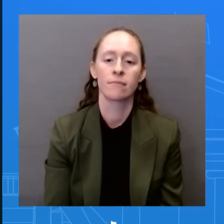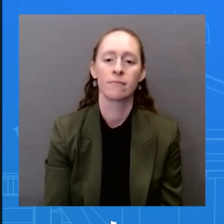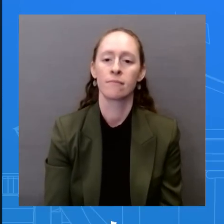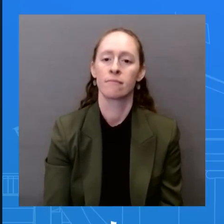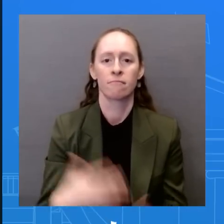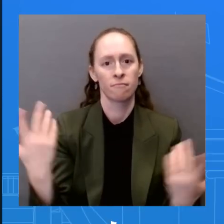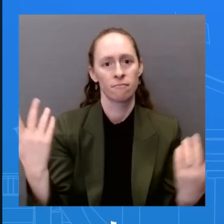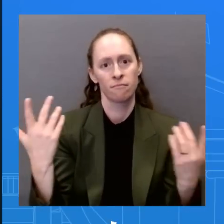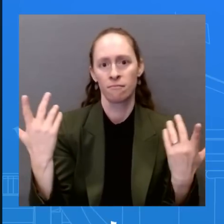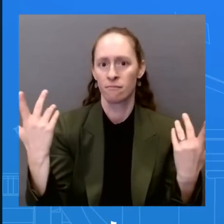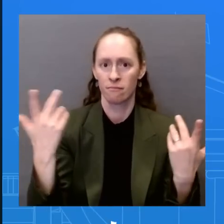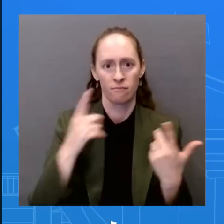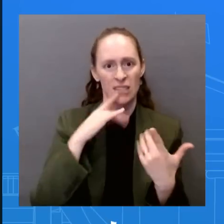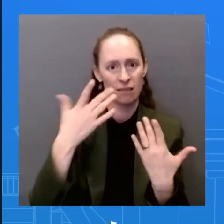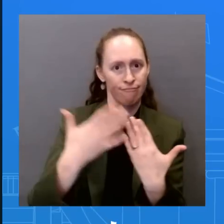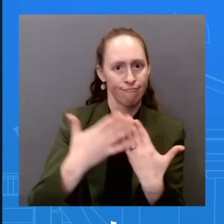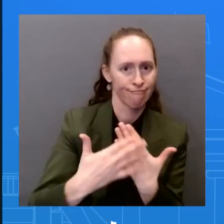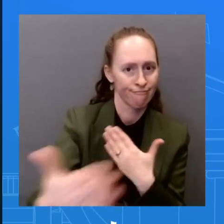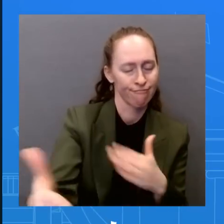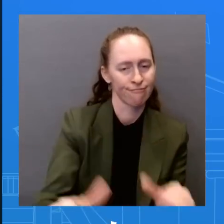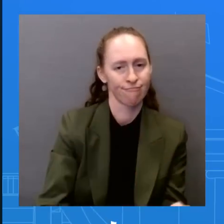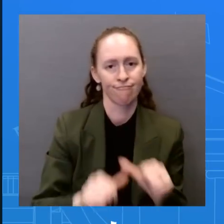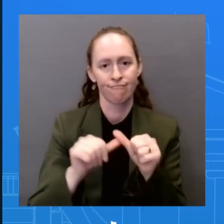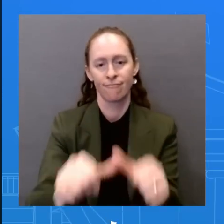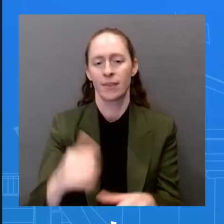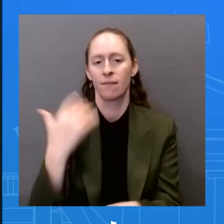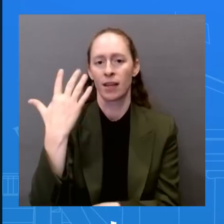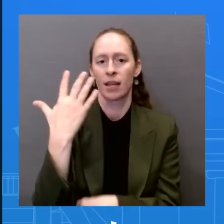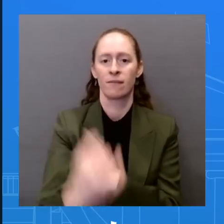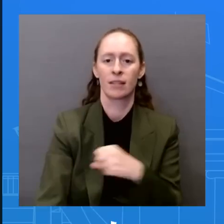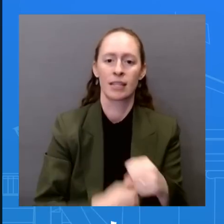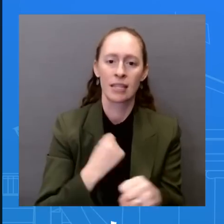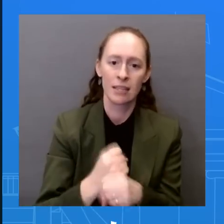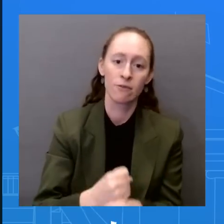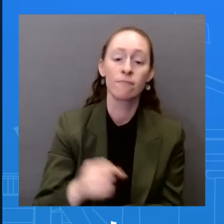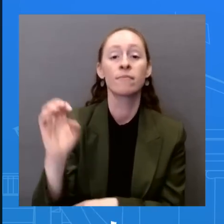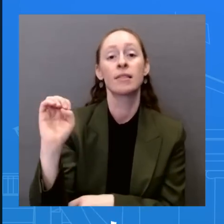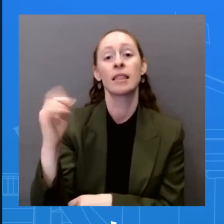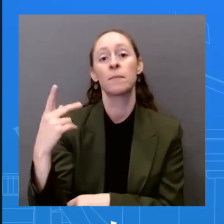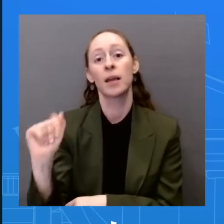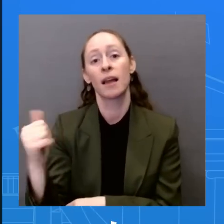$30.9 million through the EPA's evolving -- revolving loan funds for treatment